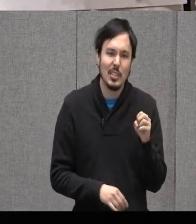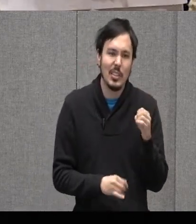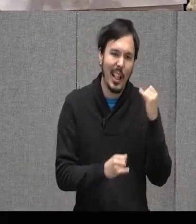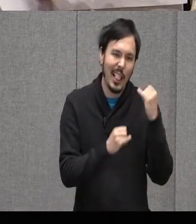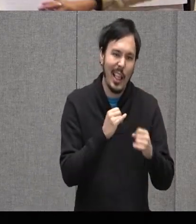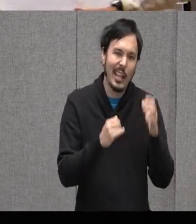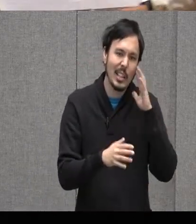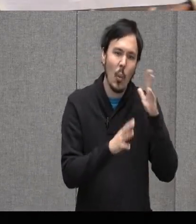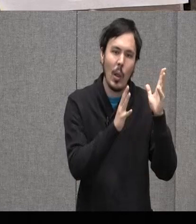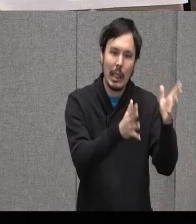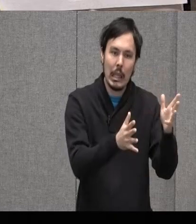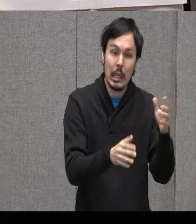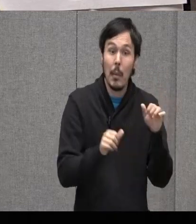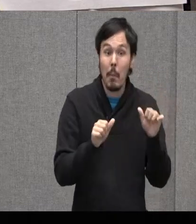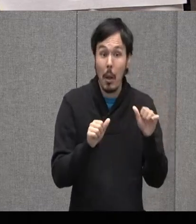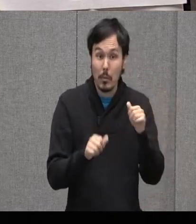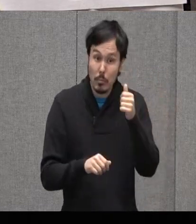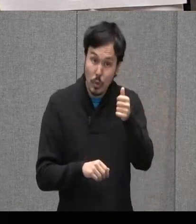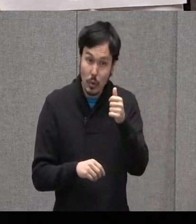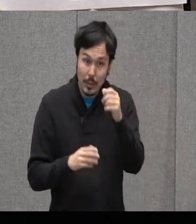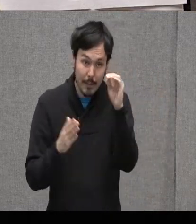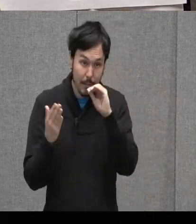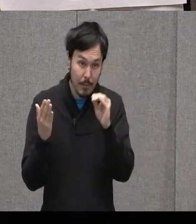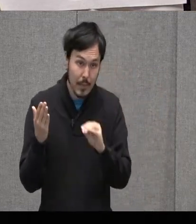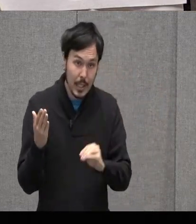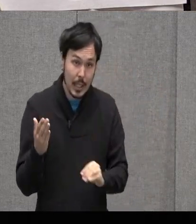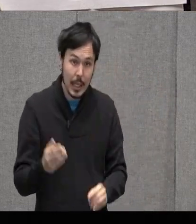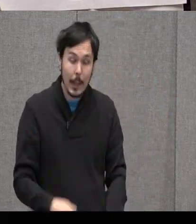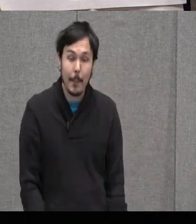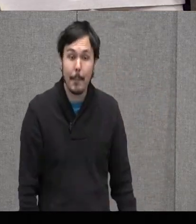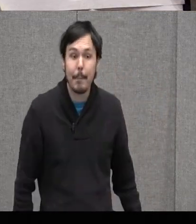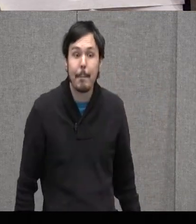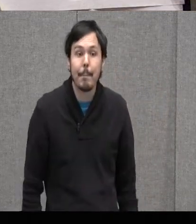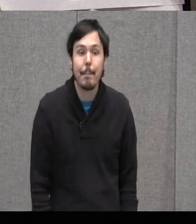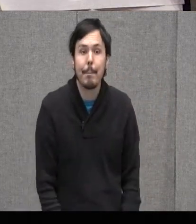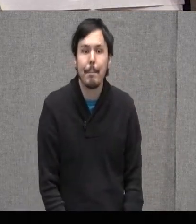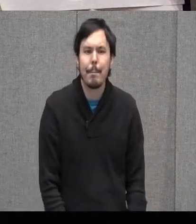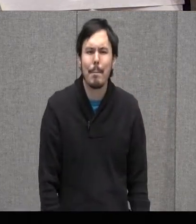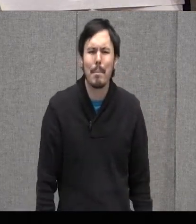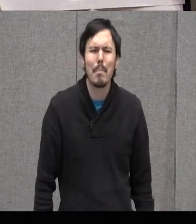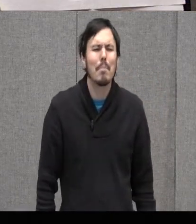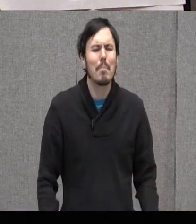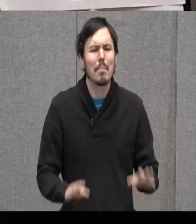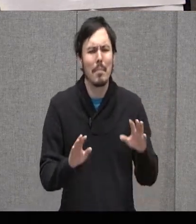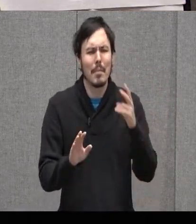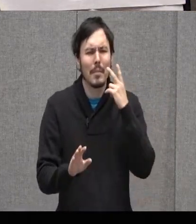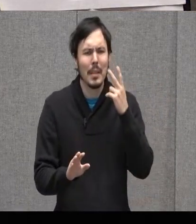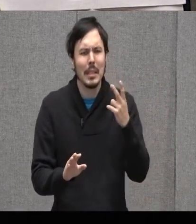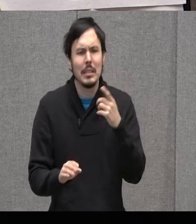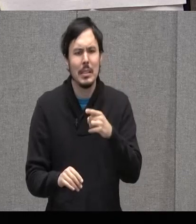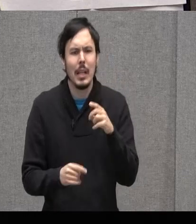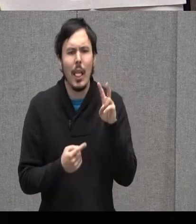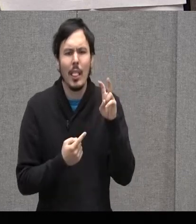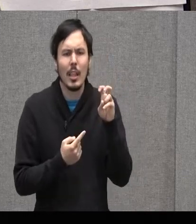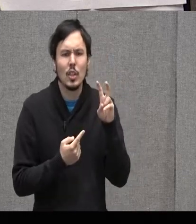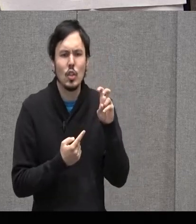and you could try this one on your own. But what about this one? All the way as if the 200 was in the corner